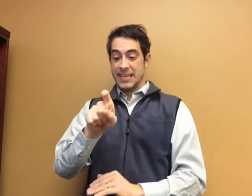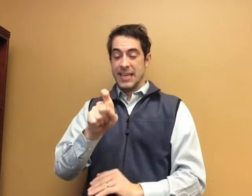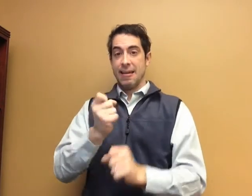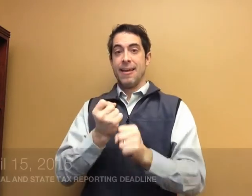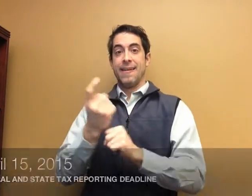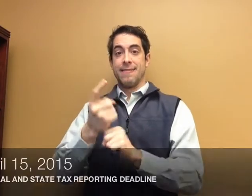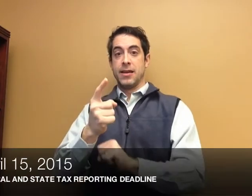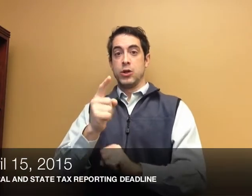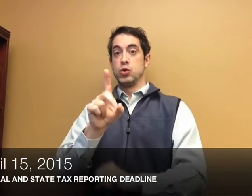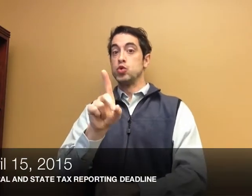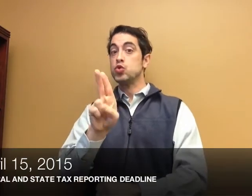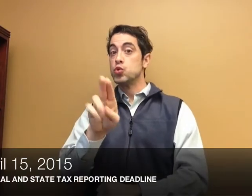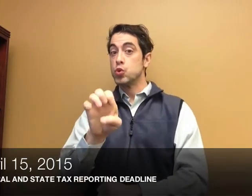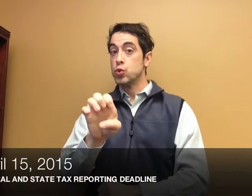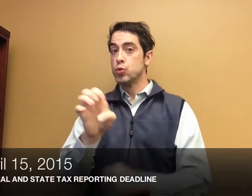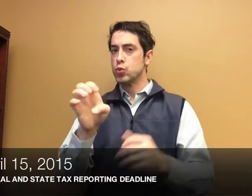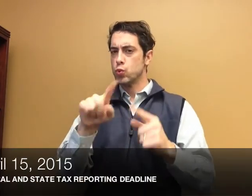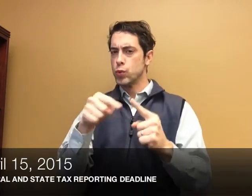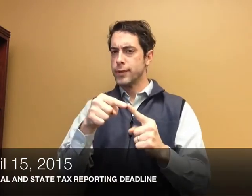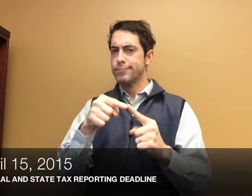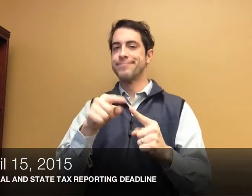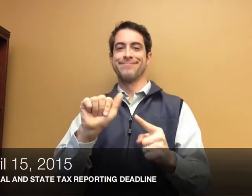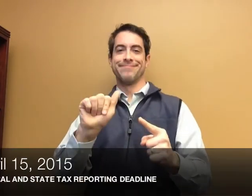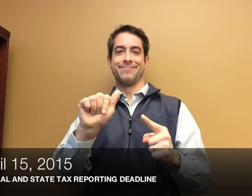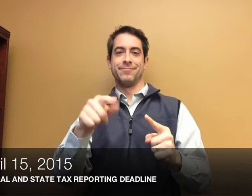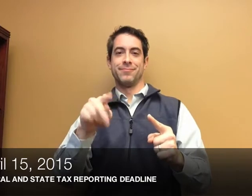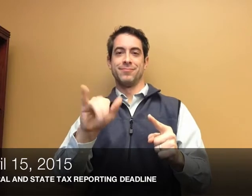and needing to remember that taxes are due